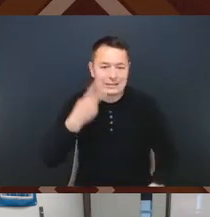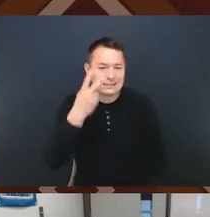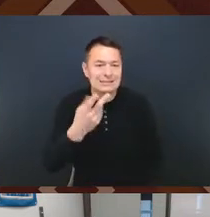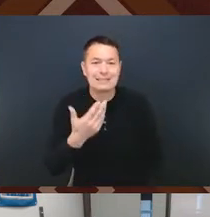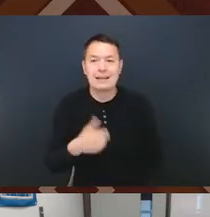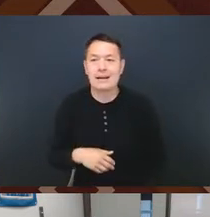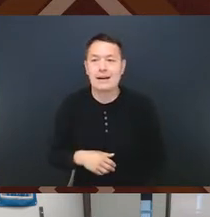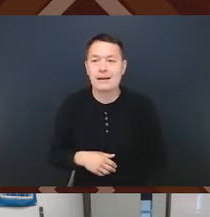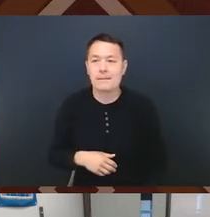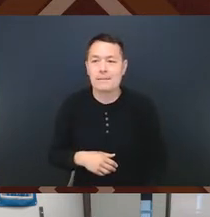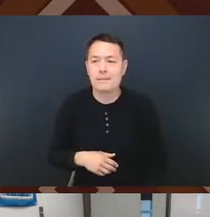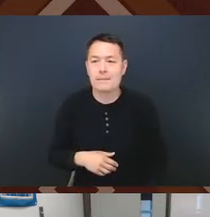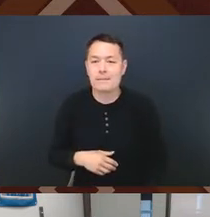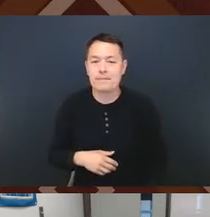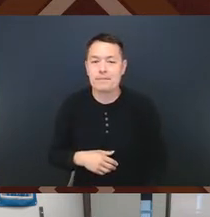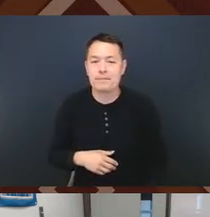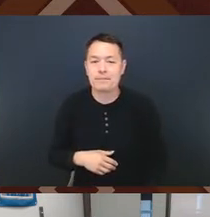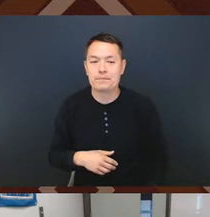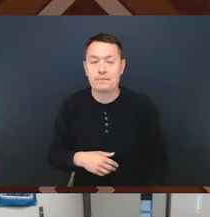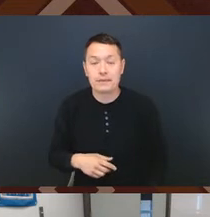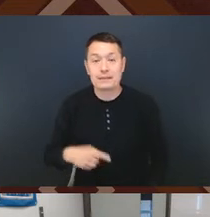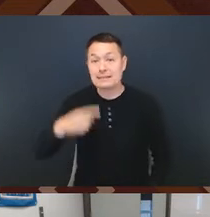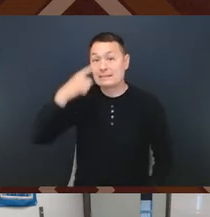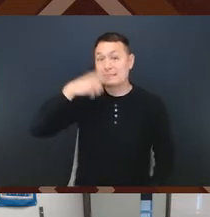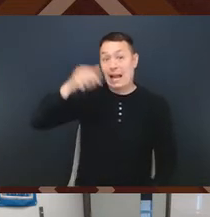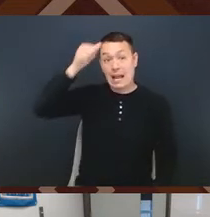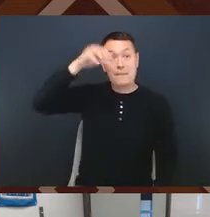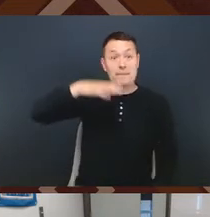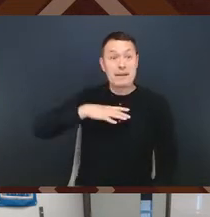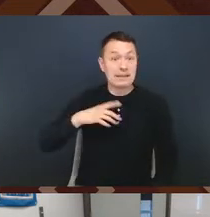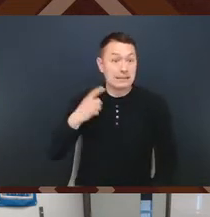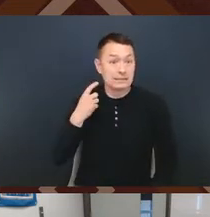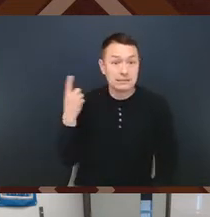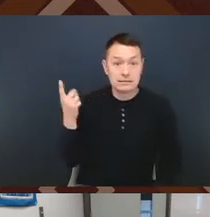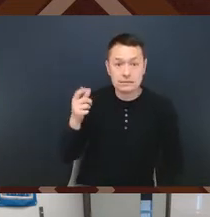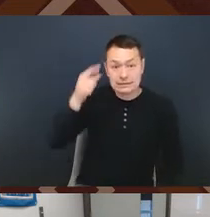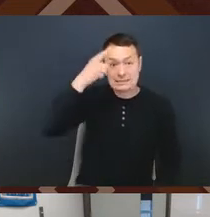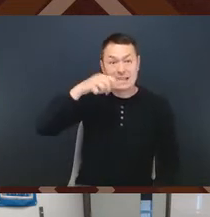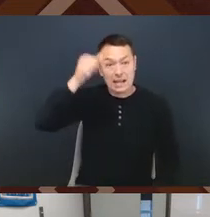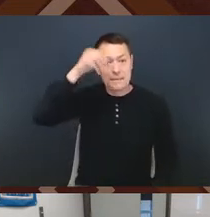we see a Thai man in the last case. Right. A Thai man and a policeman right.